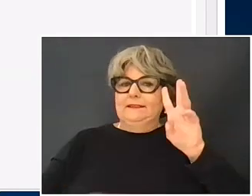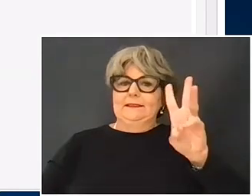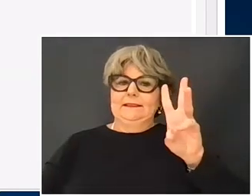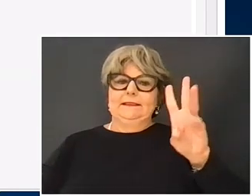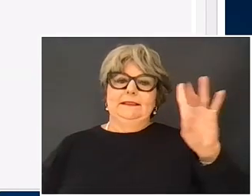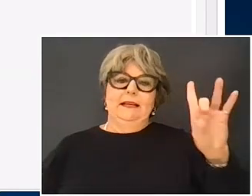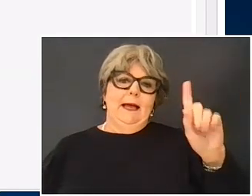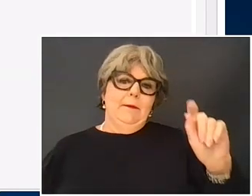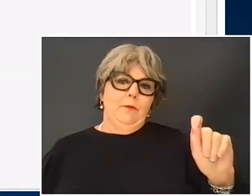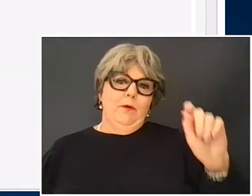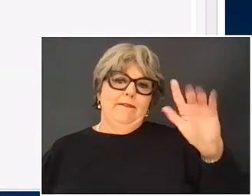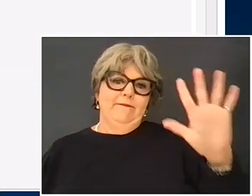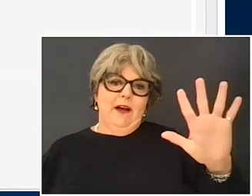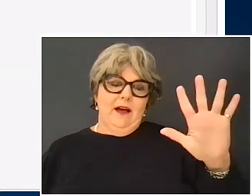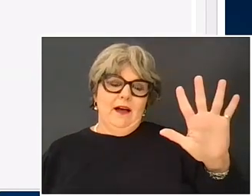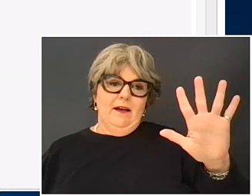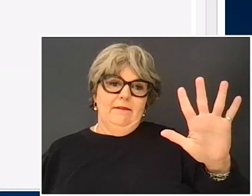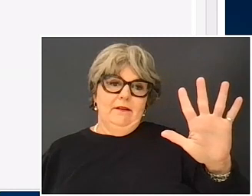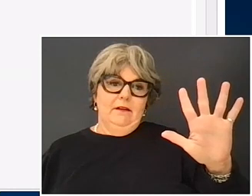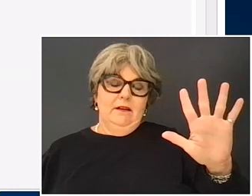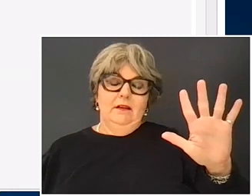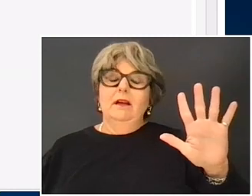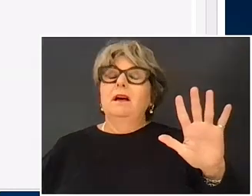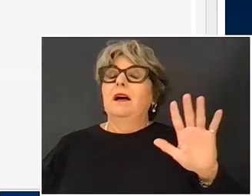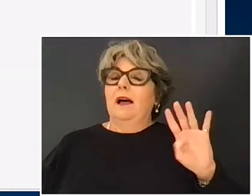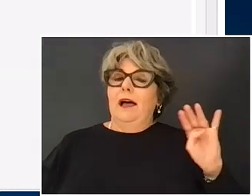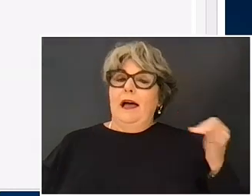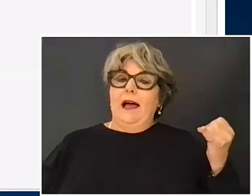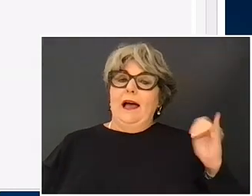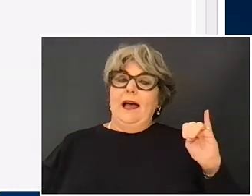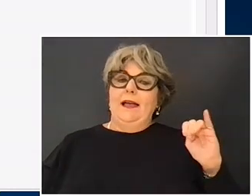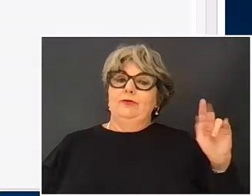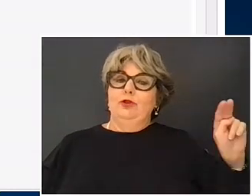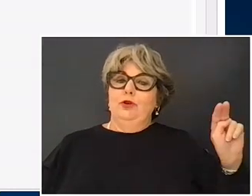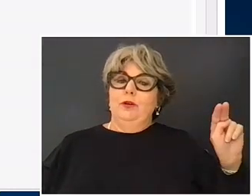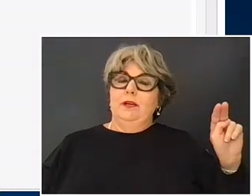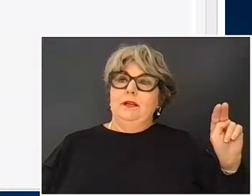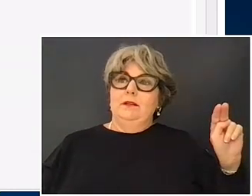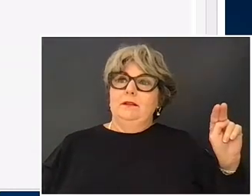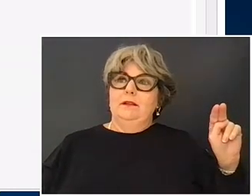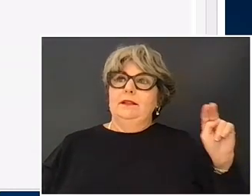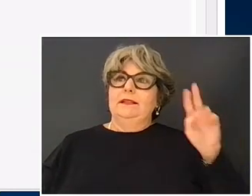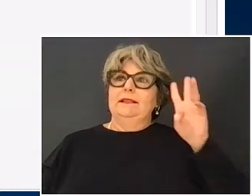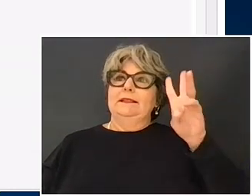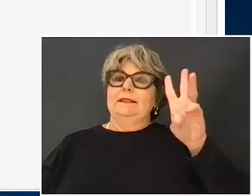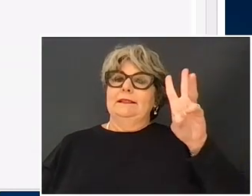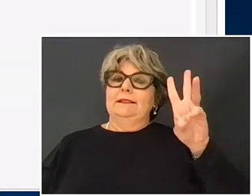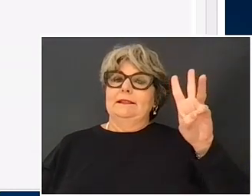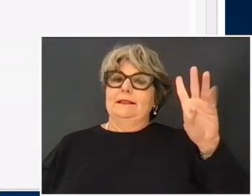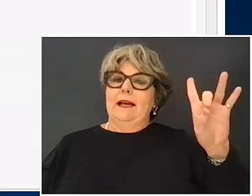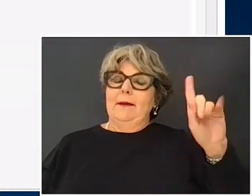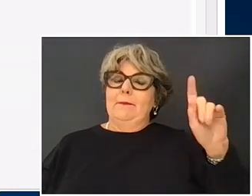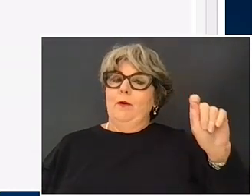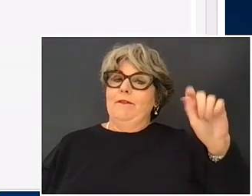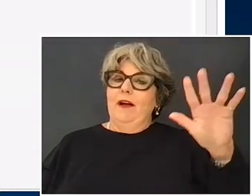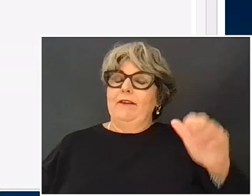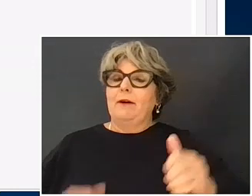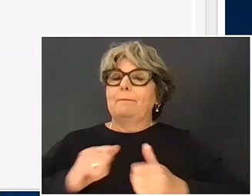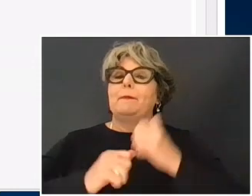Those, as Jillian pointed out, are the ones that create the greatest concern for the Department because they involve actual